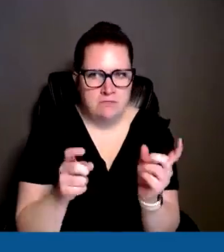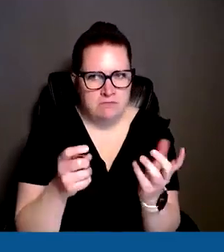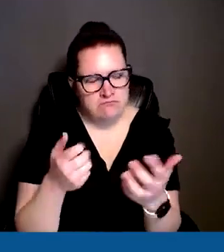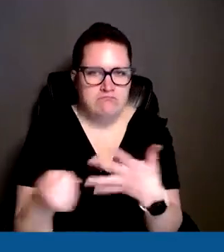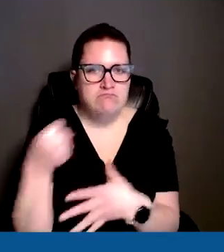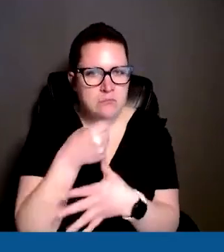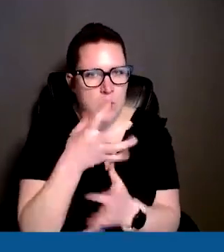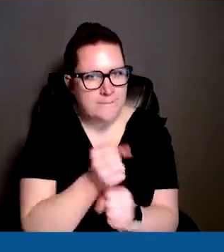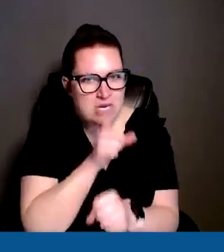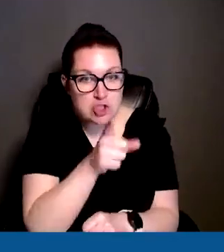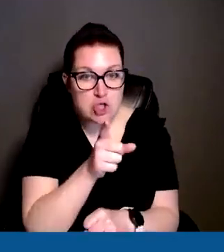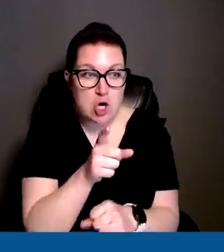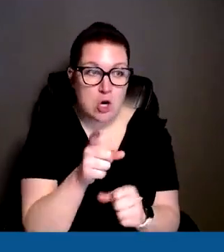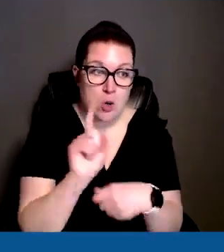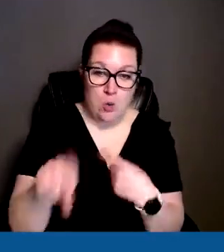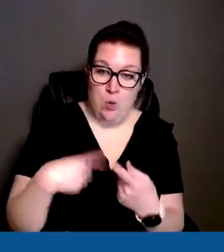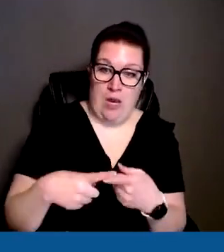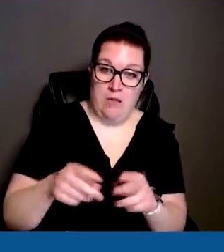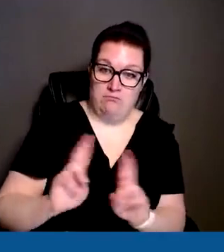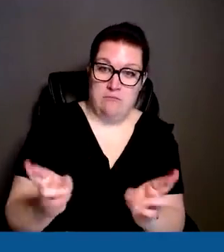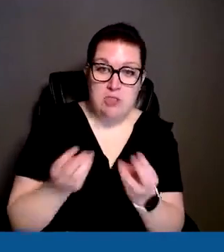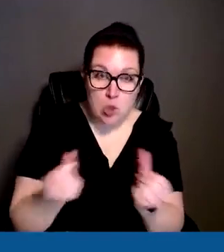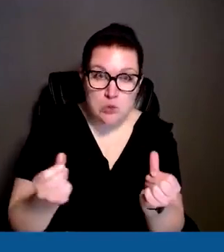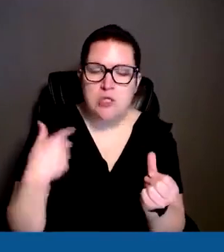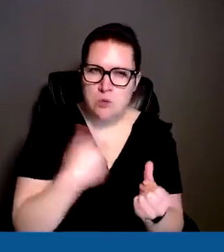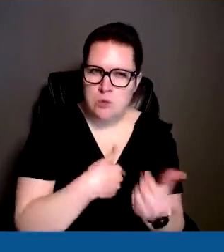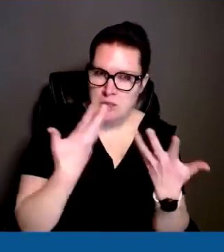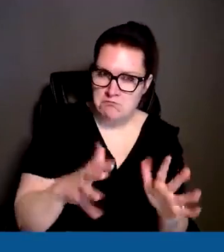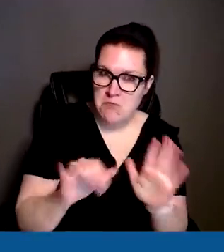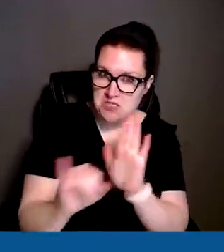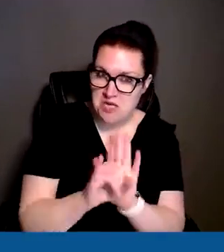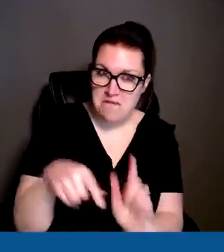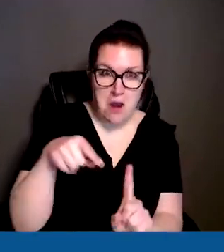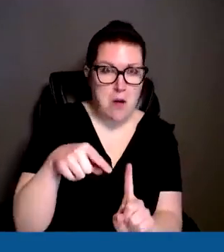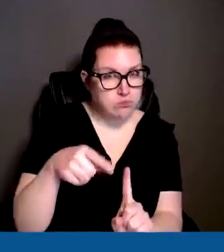in the solutions that we have identified as being the most promising that